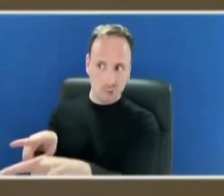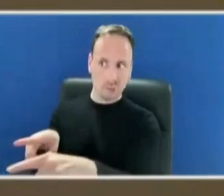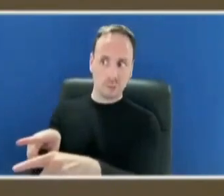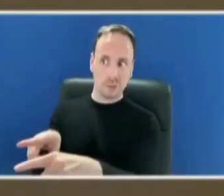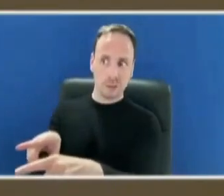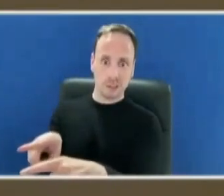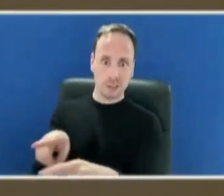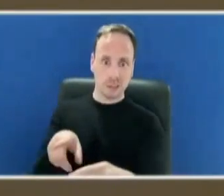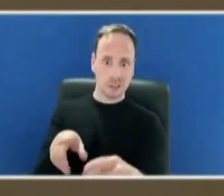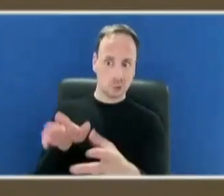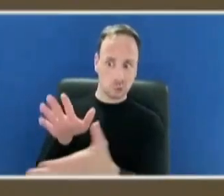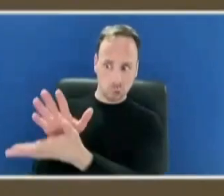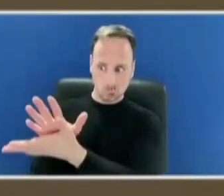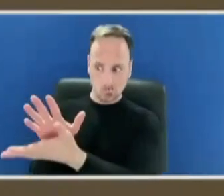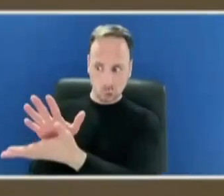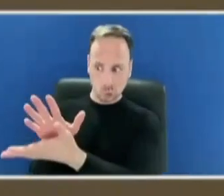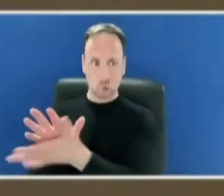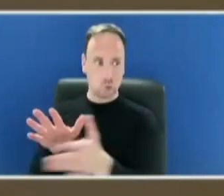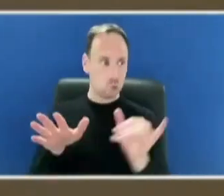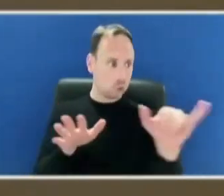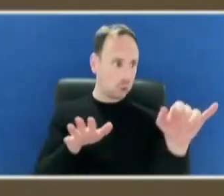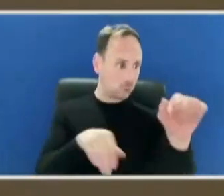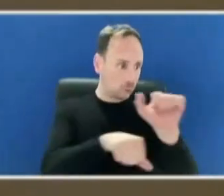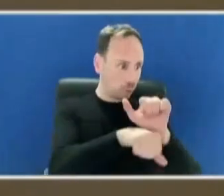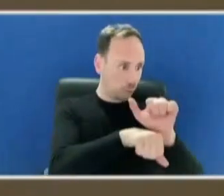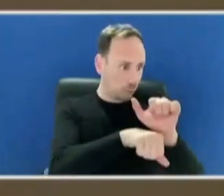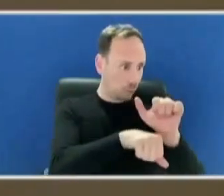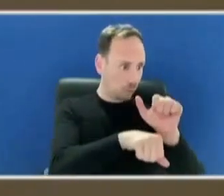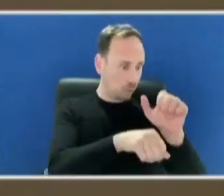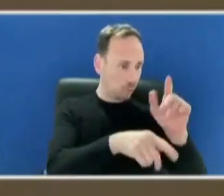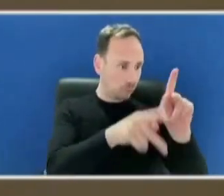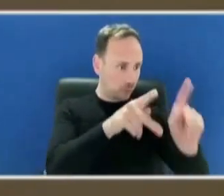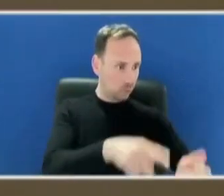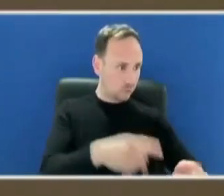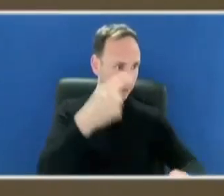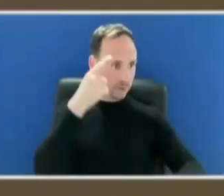and that employee for employment for a term that's outlined in the contract.